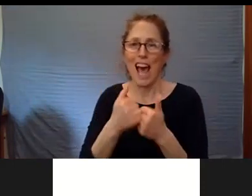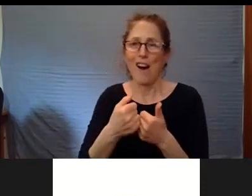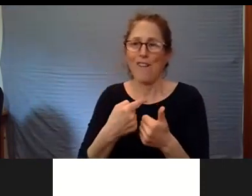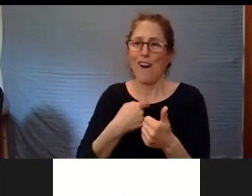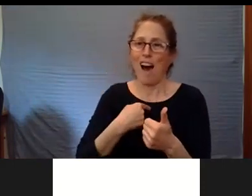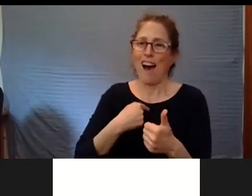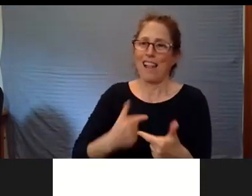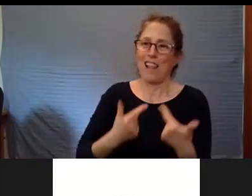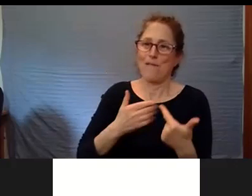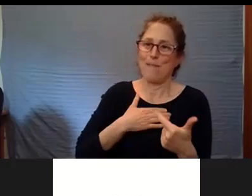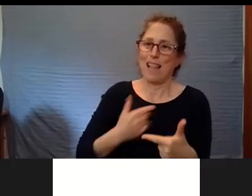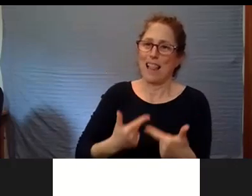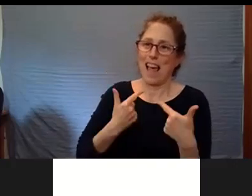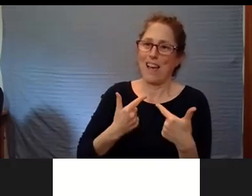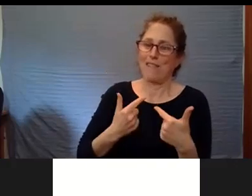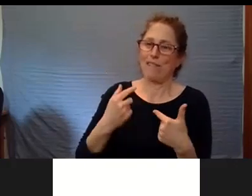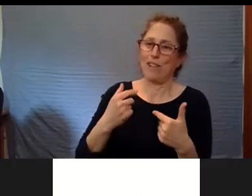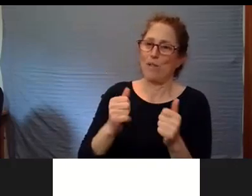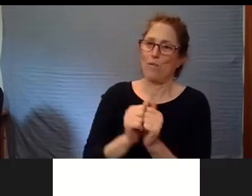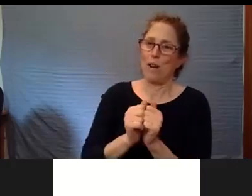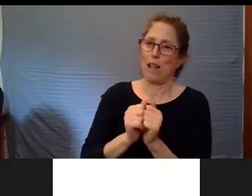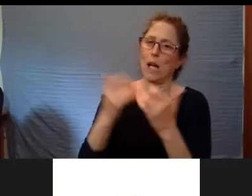you have to live your life with pity or resent